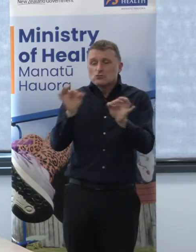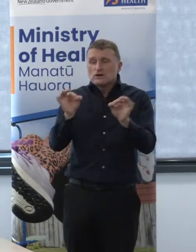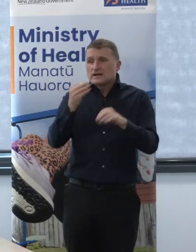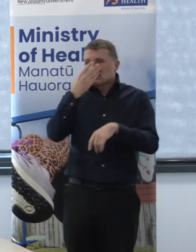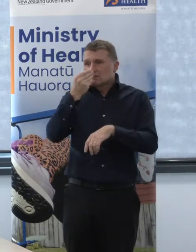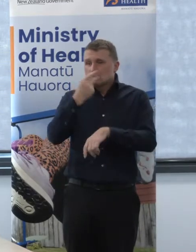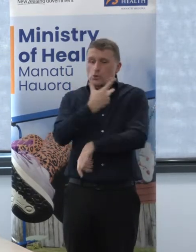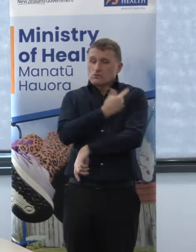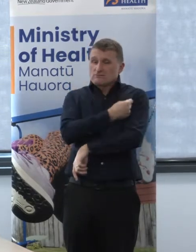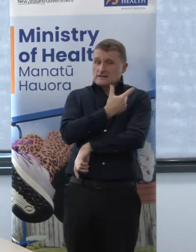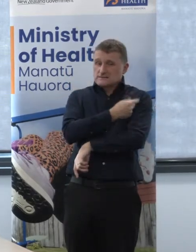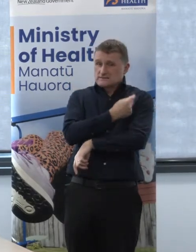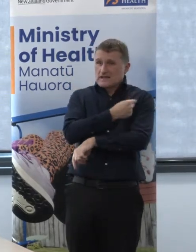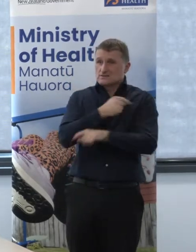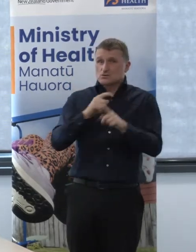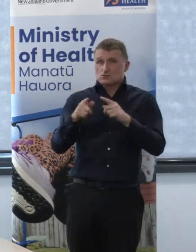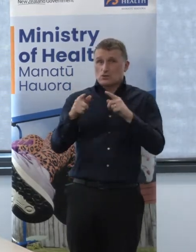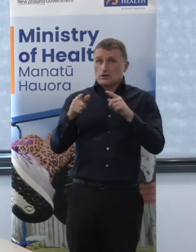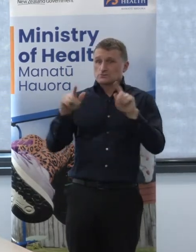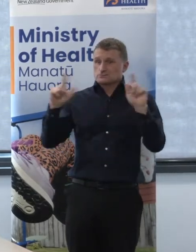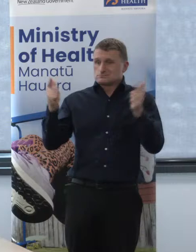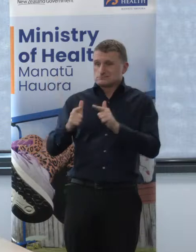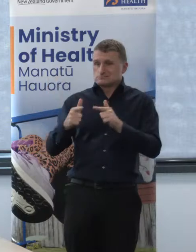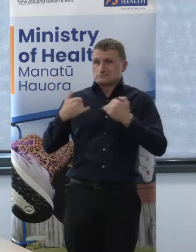Have we considered giving free flu vaccinations to everyone in